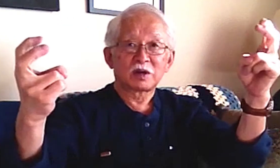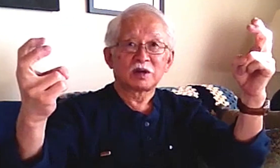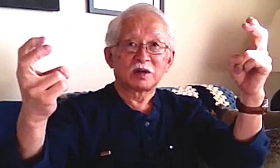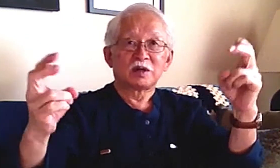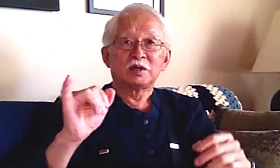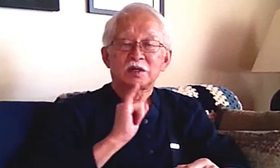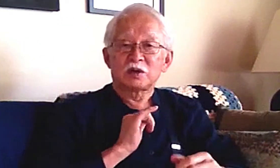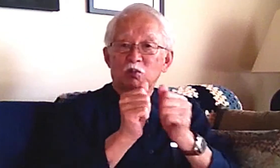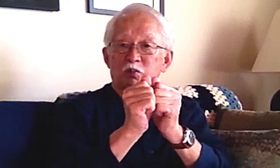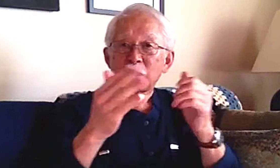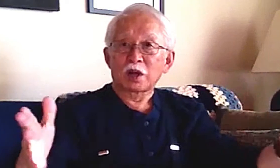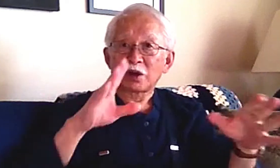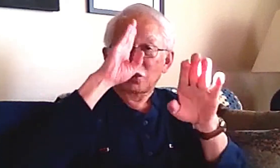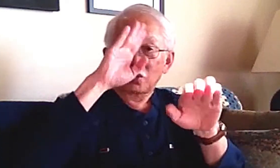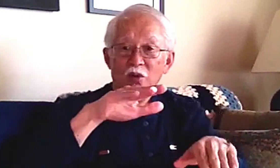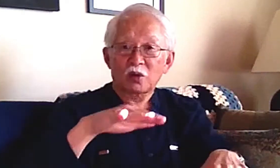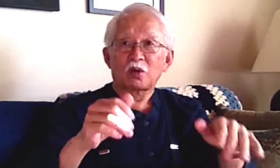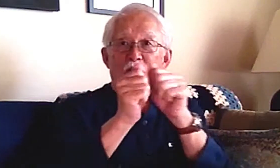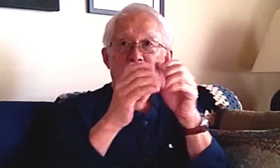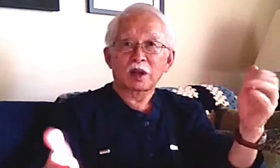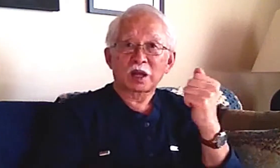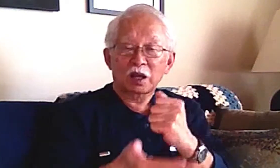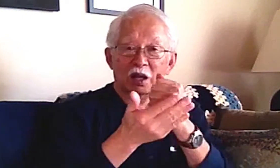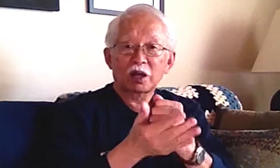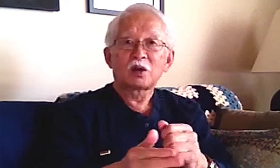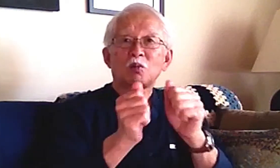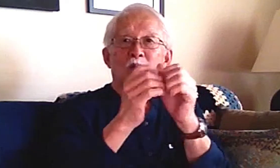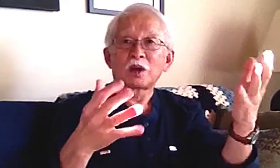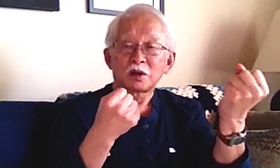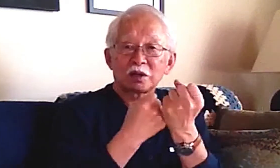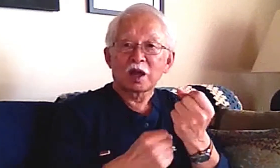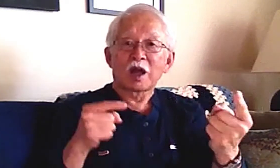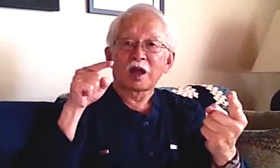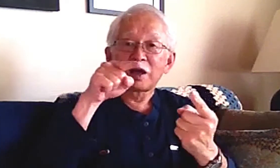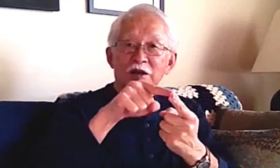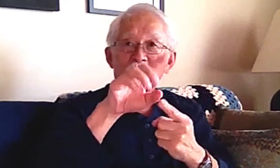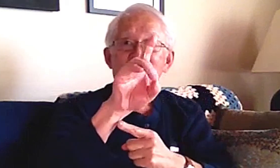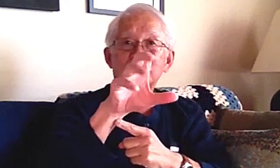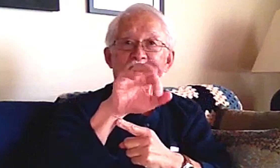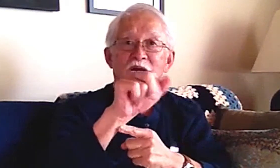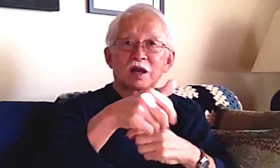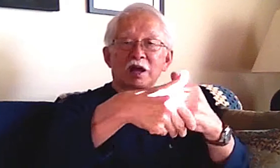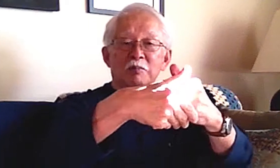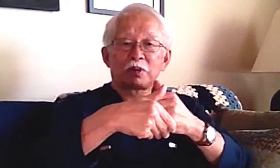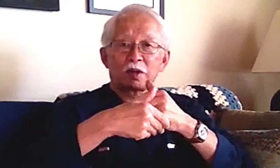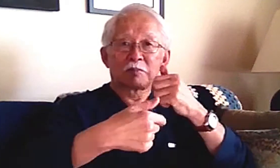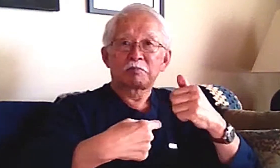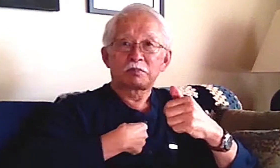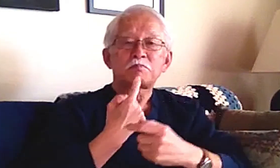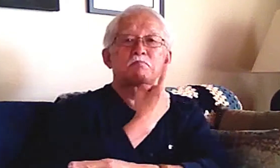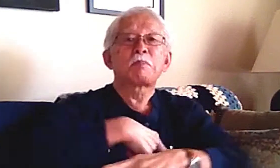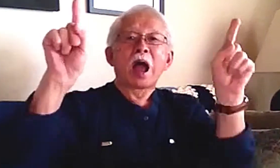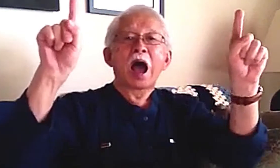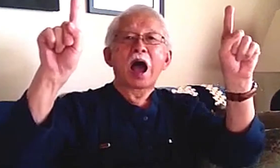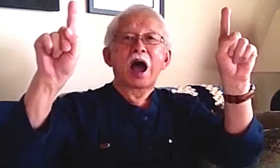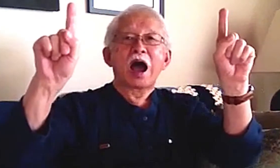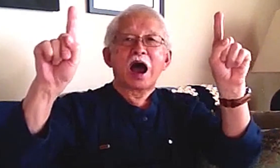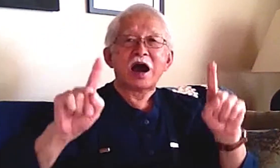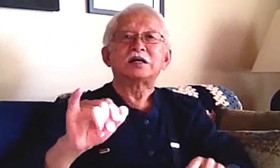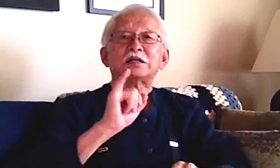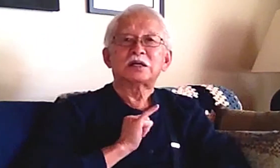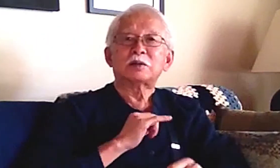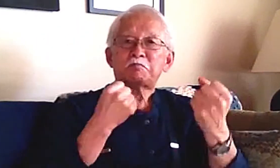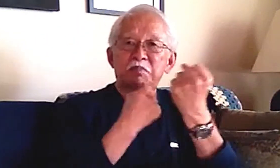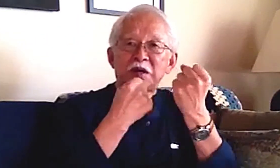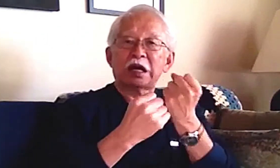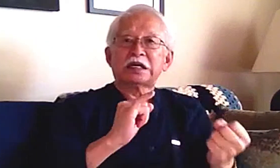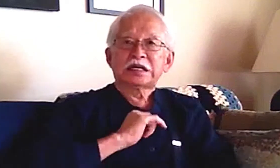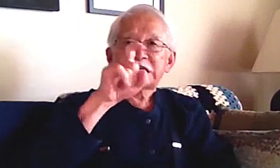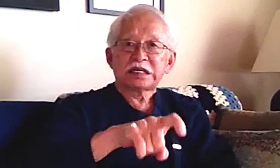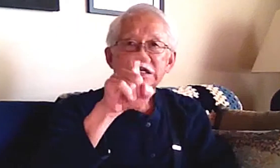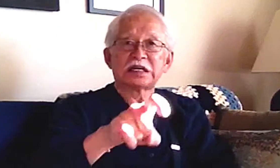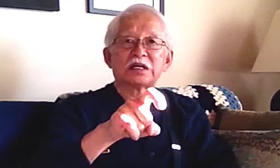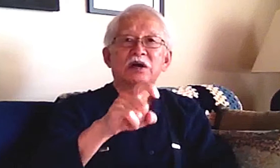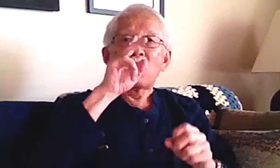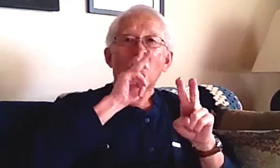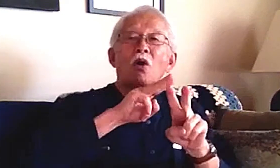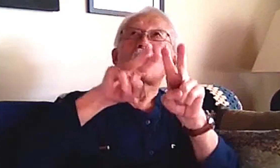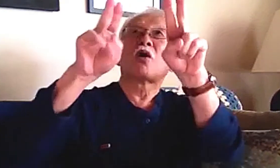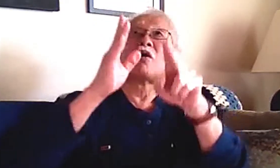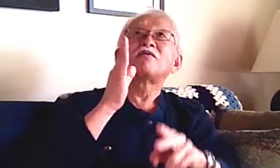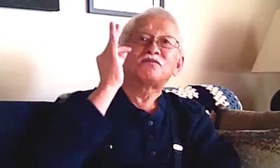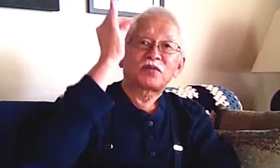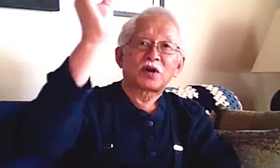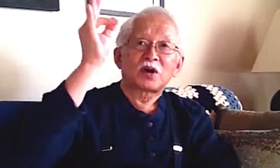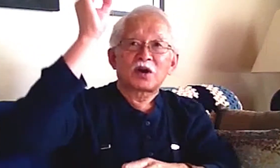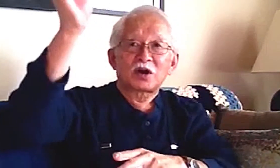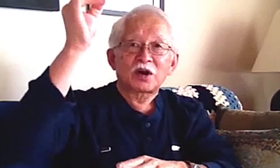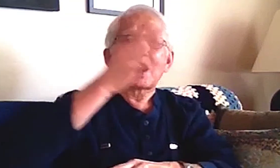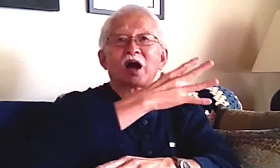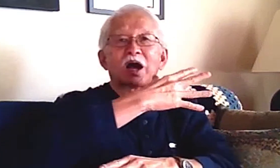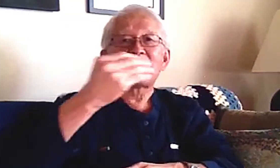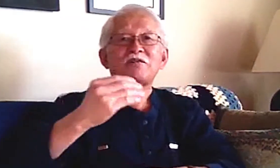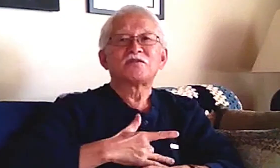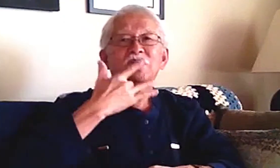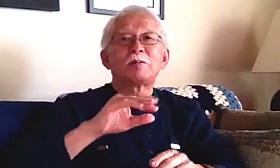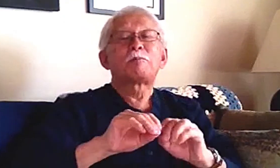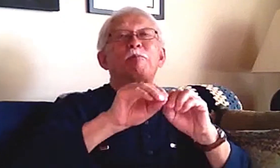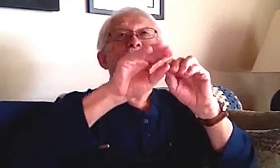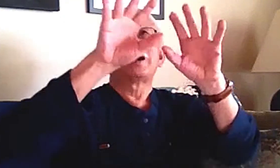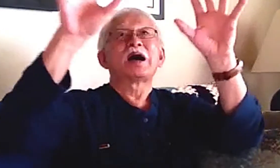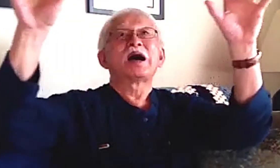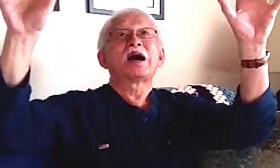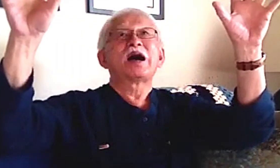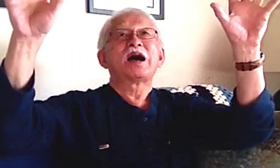“I was without hope, without help, without support until DCARA helped me. Now I have the support I need to look to the future and feel that it is a bright one.”